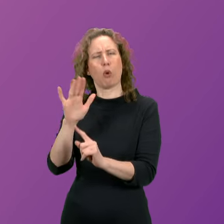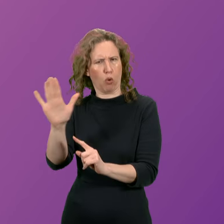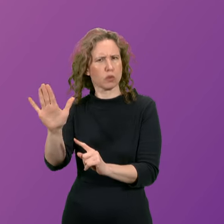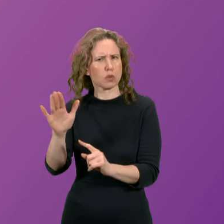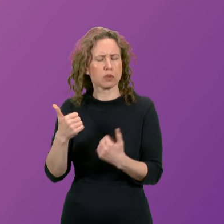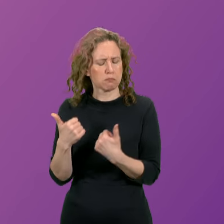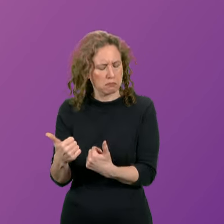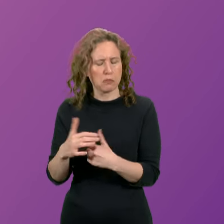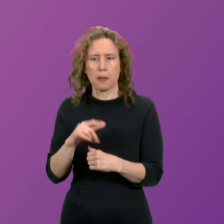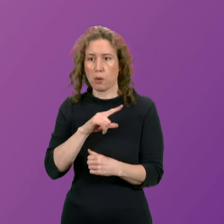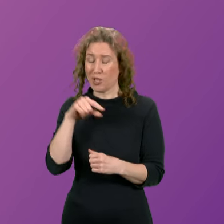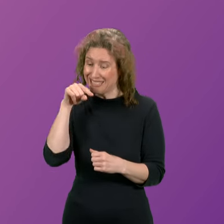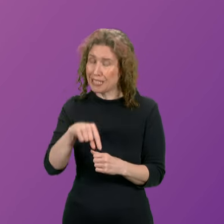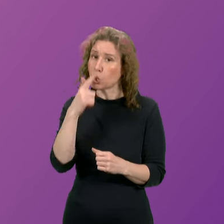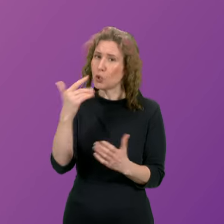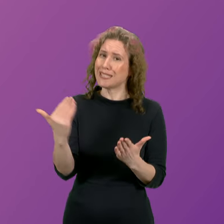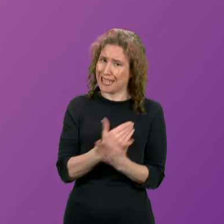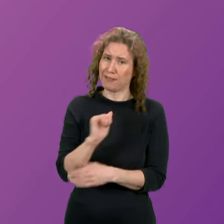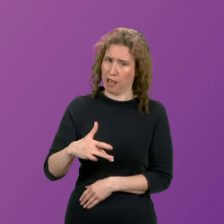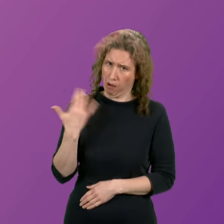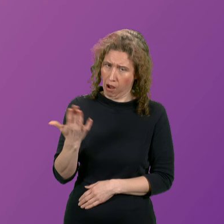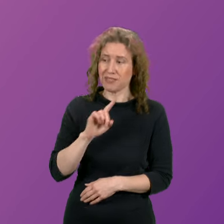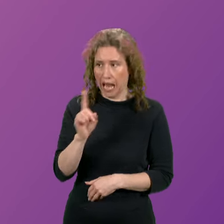because the provision of such testing could save their lives and the lives of their babies.